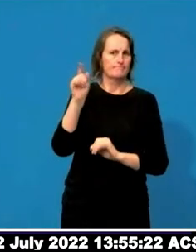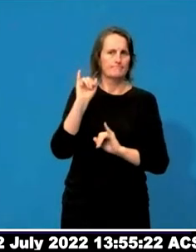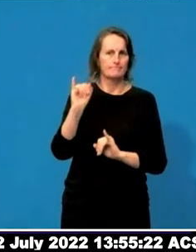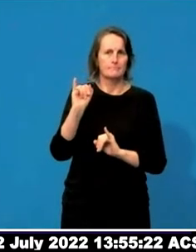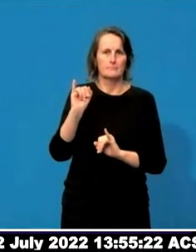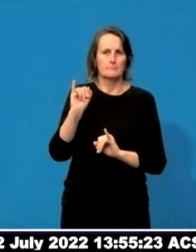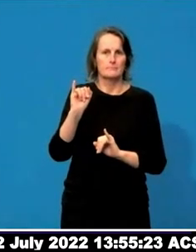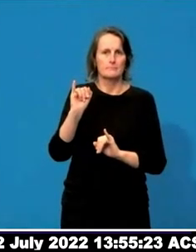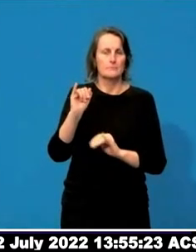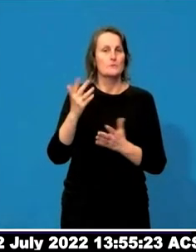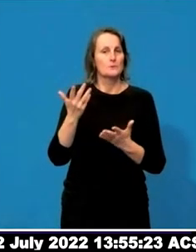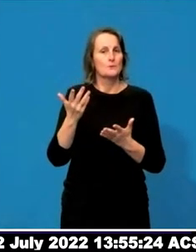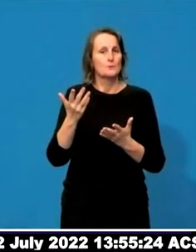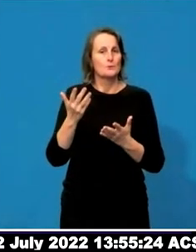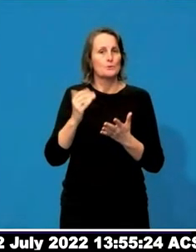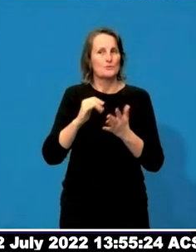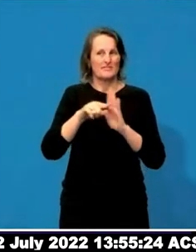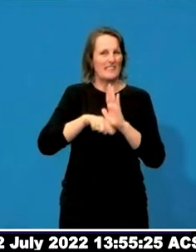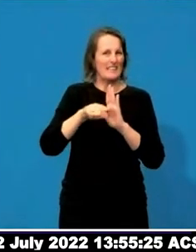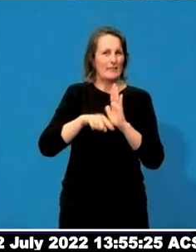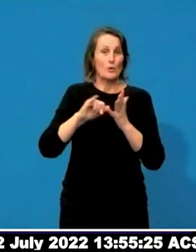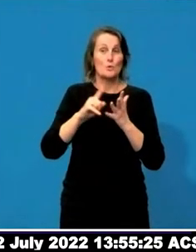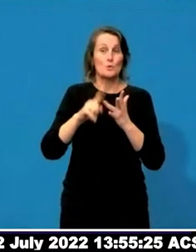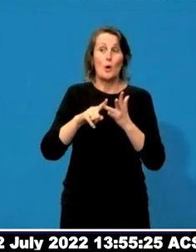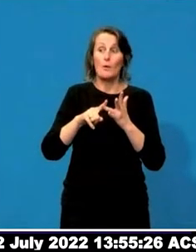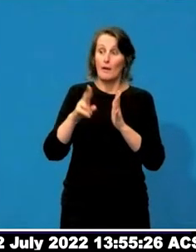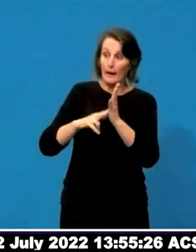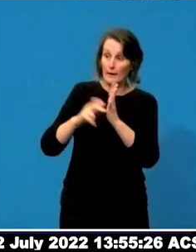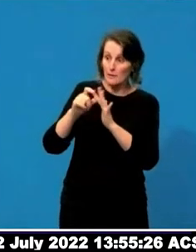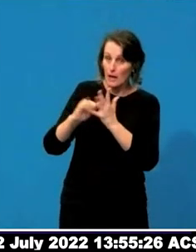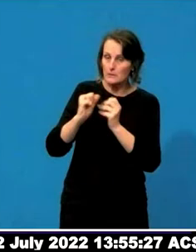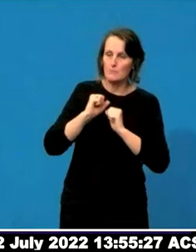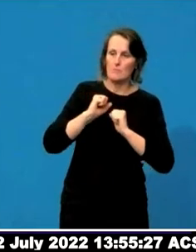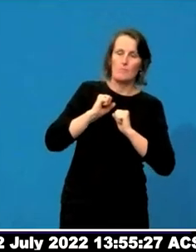And so they are reluctant to engage because of that history